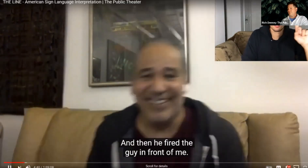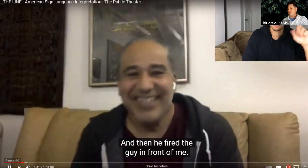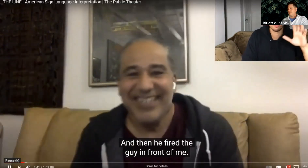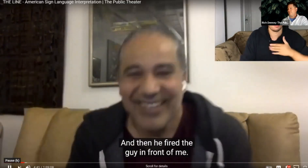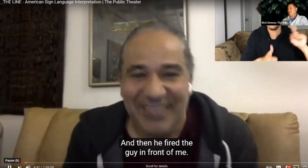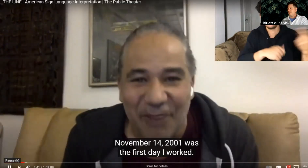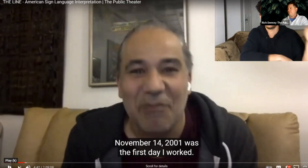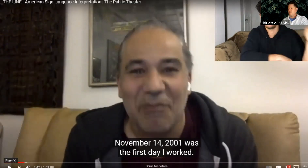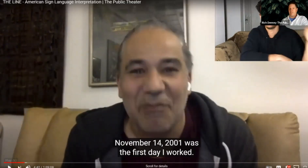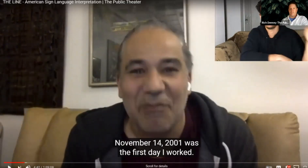November.